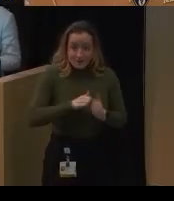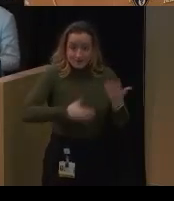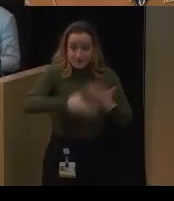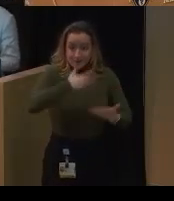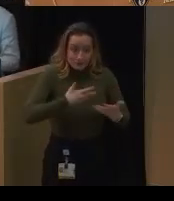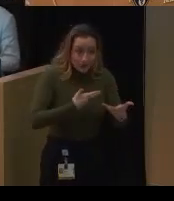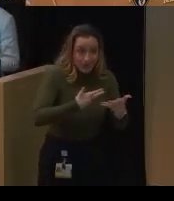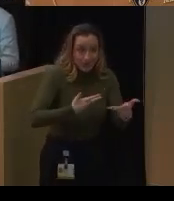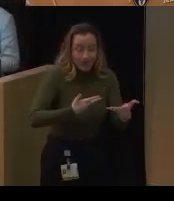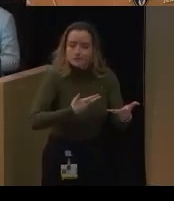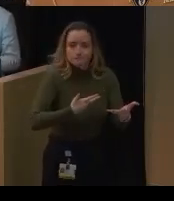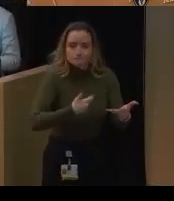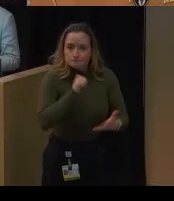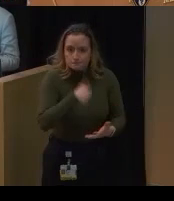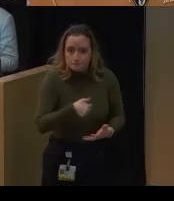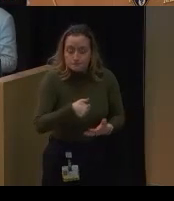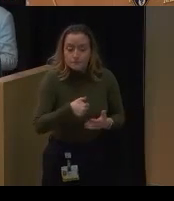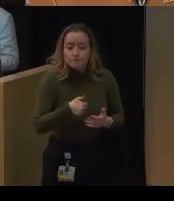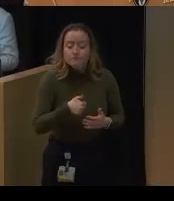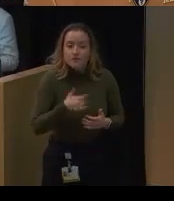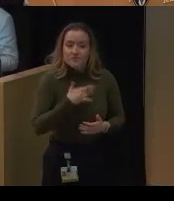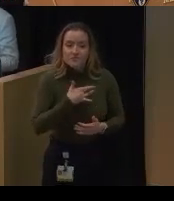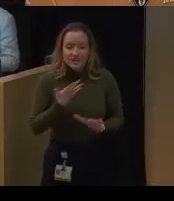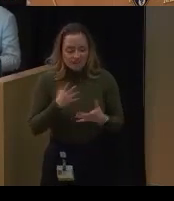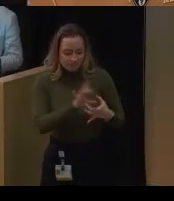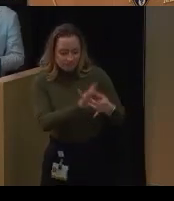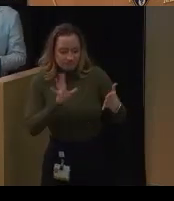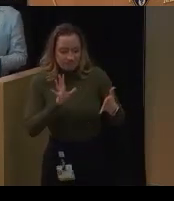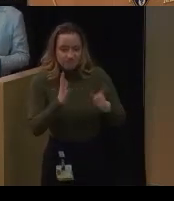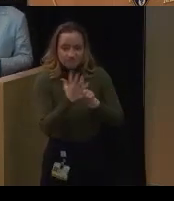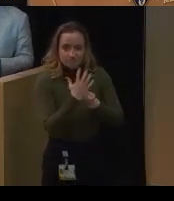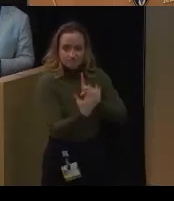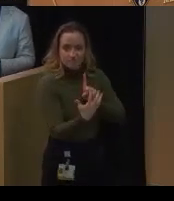more likely to suffer the damaging consequences of being socially disconnected on these outcomes